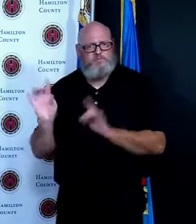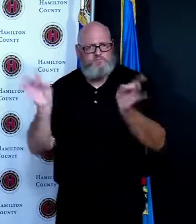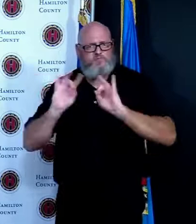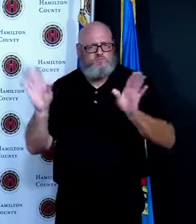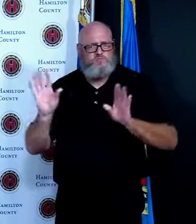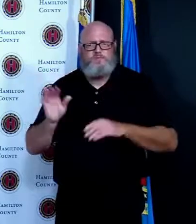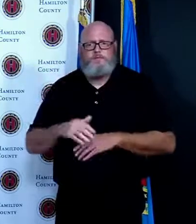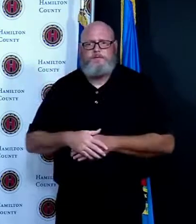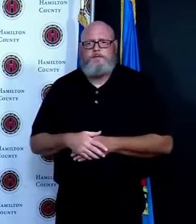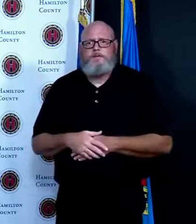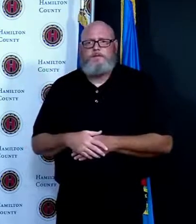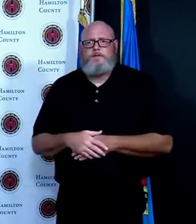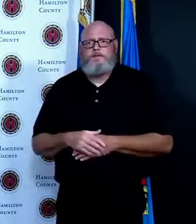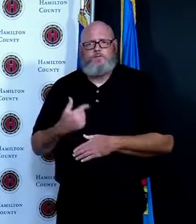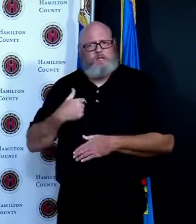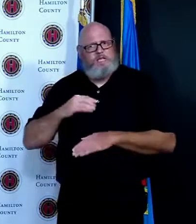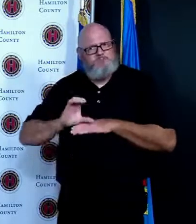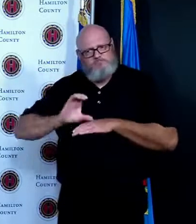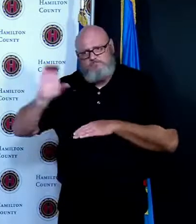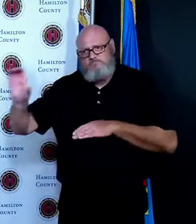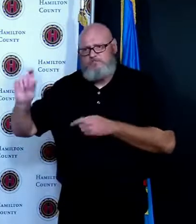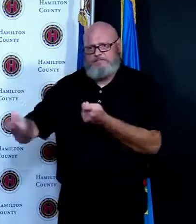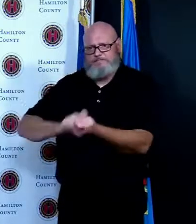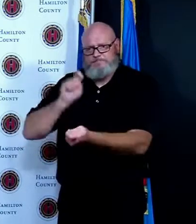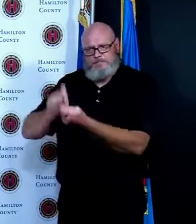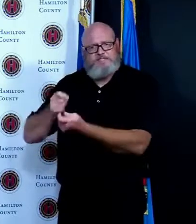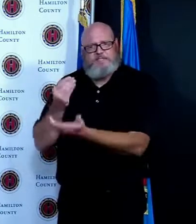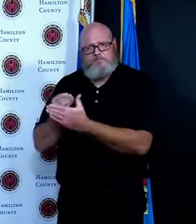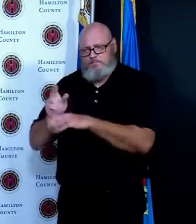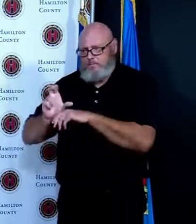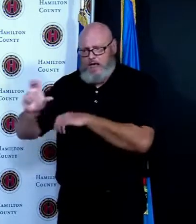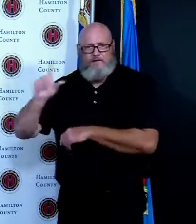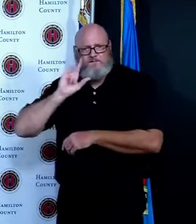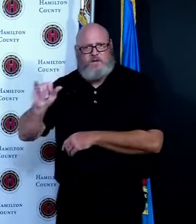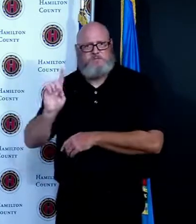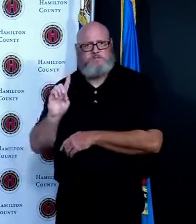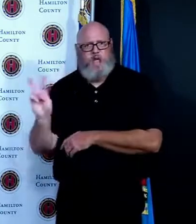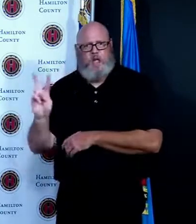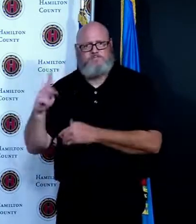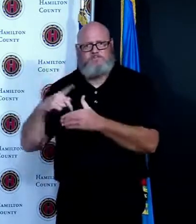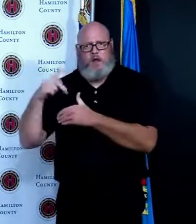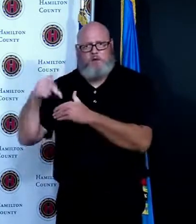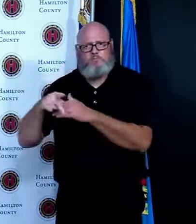specifically for and so through our non-profit program which I'll talk about in a few minutes we